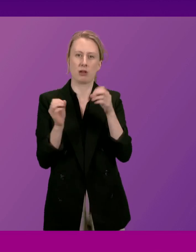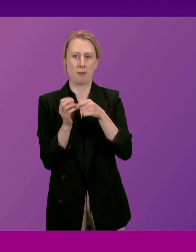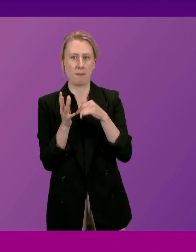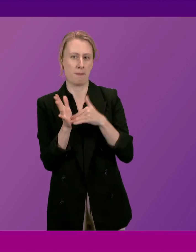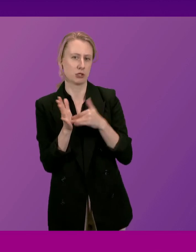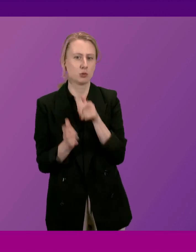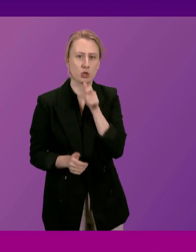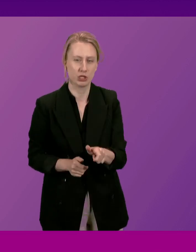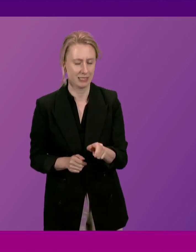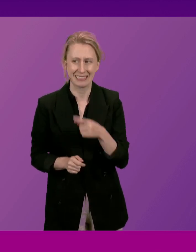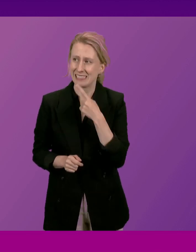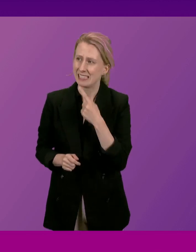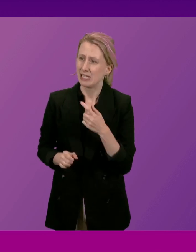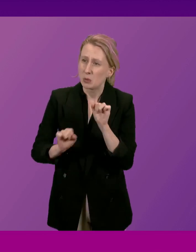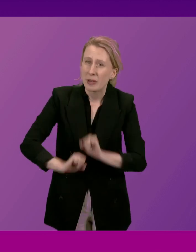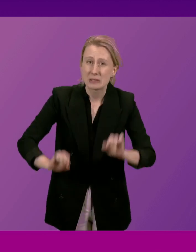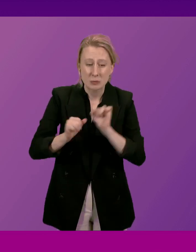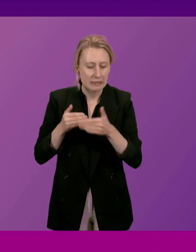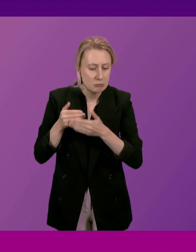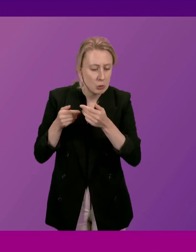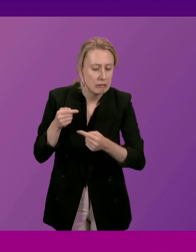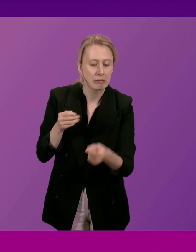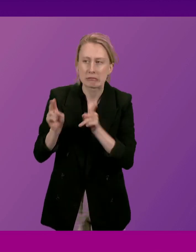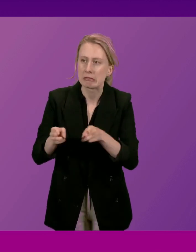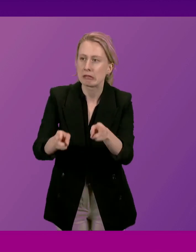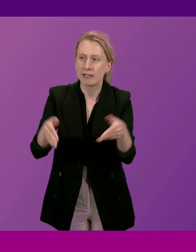“Stop waiting for more funerals. Do something now.”